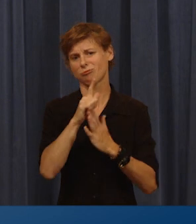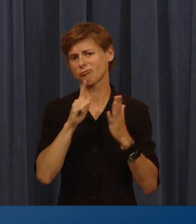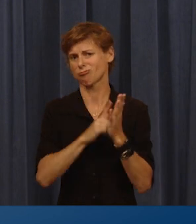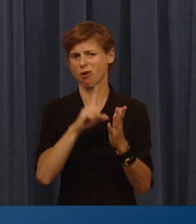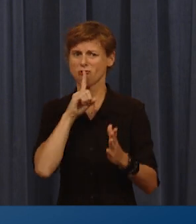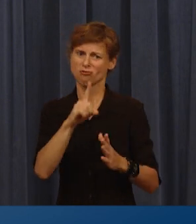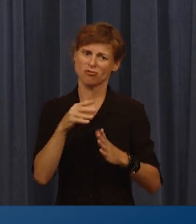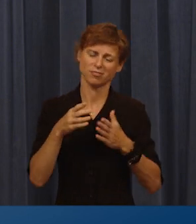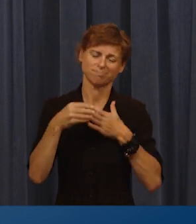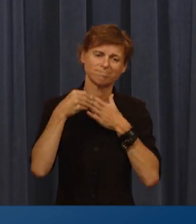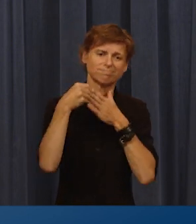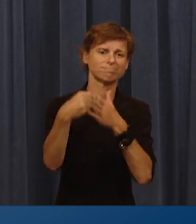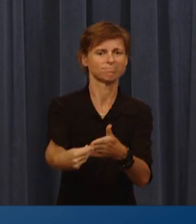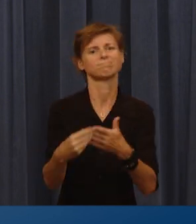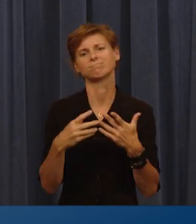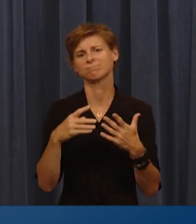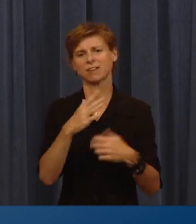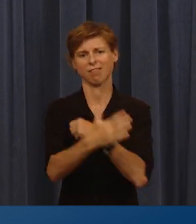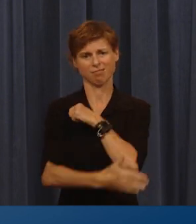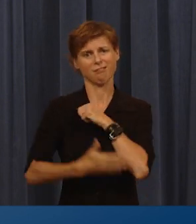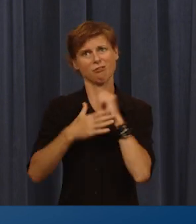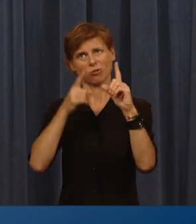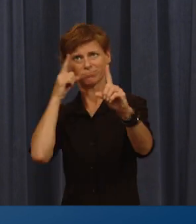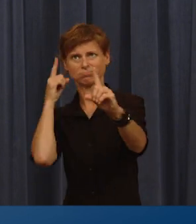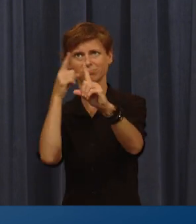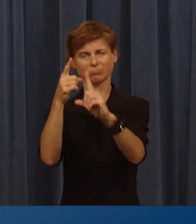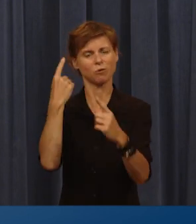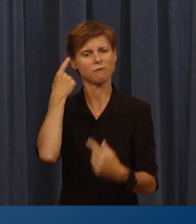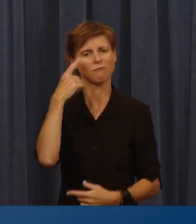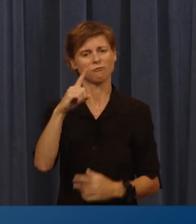toward equal justice for Americans with disabilities.